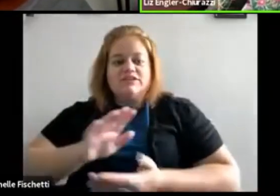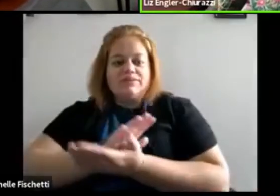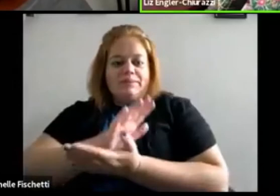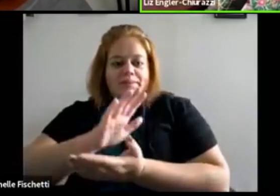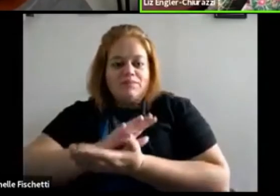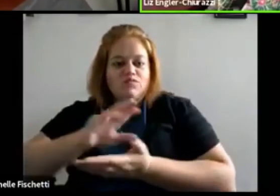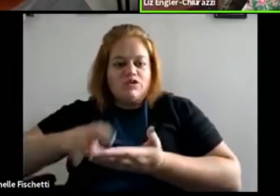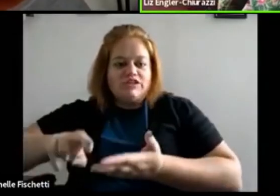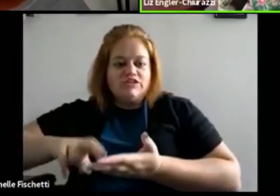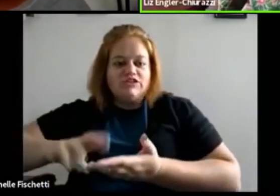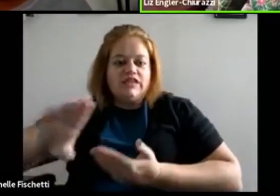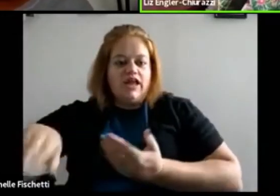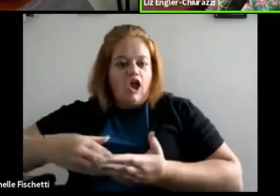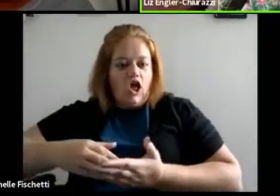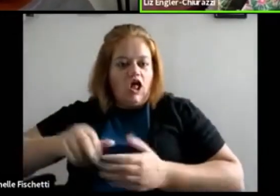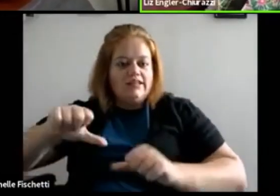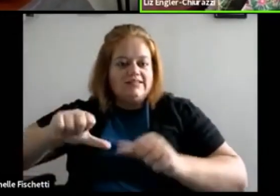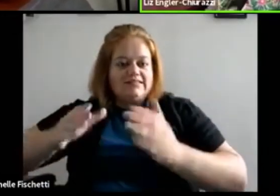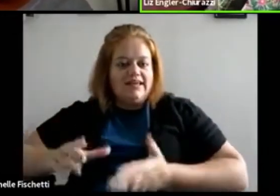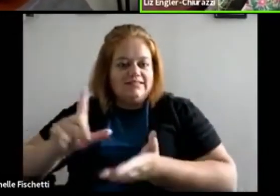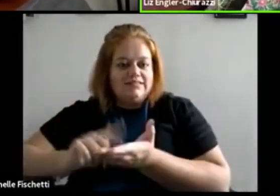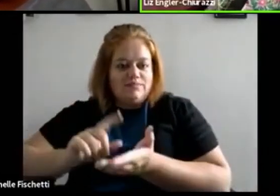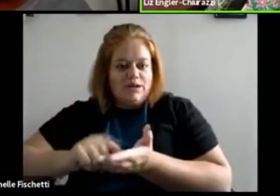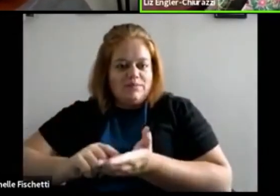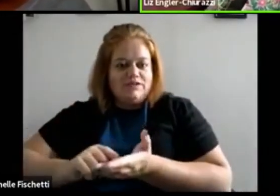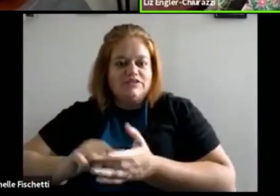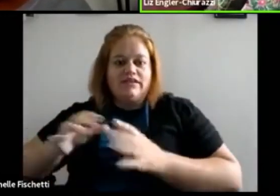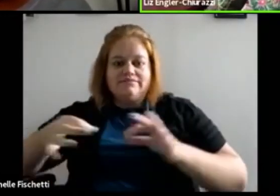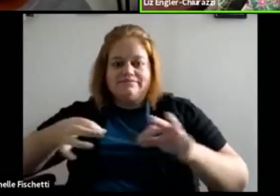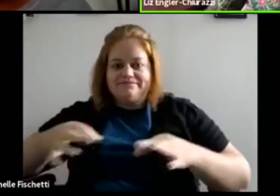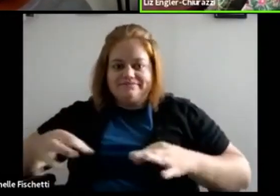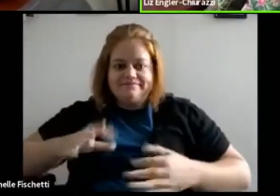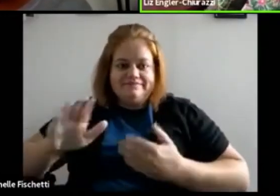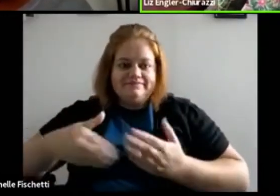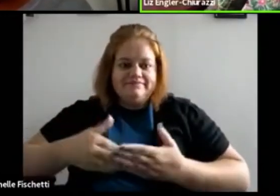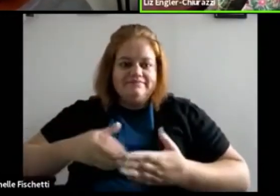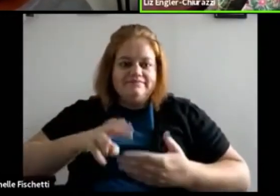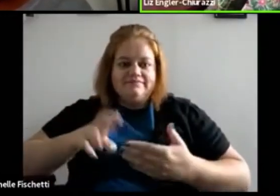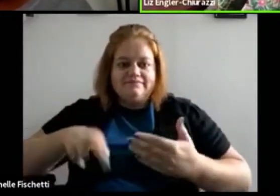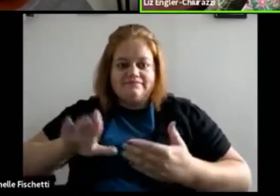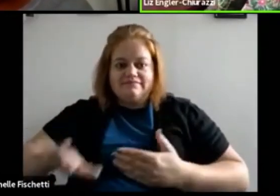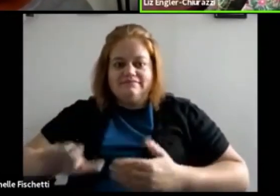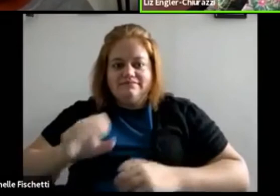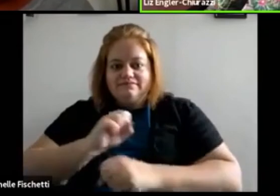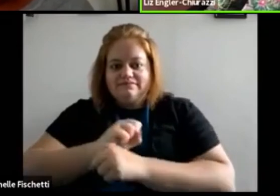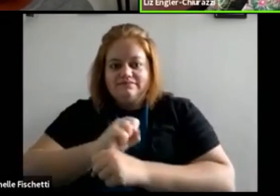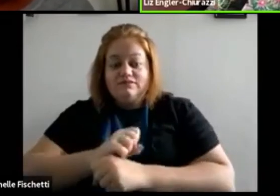that detail the results of their studies and you can absolutely gain access to